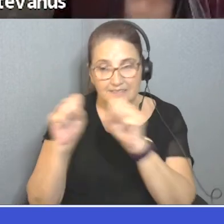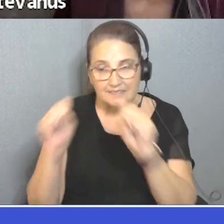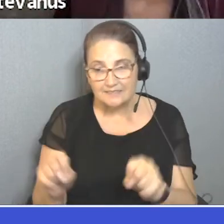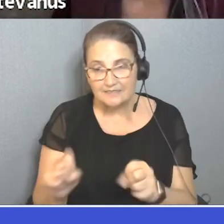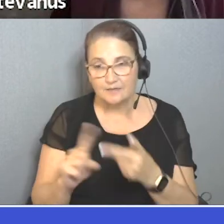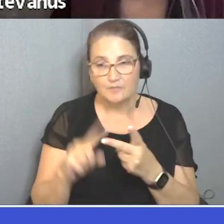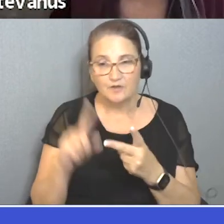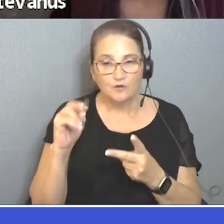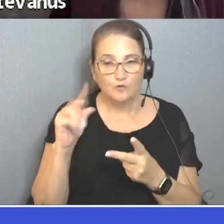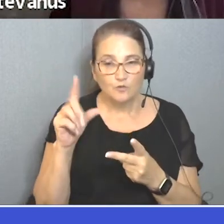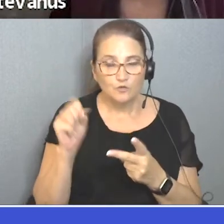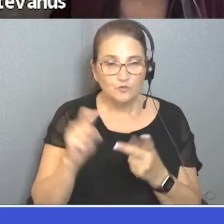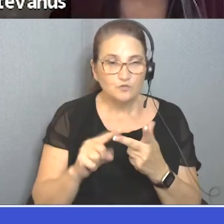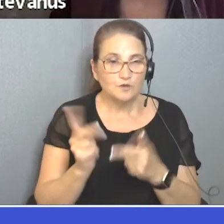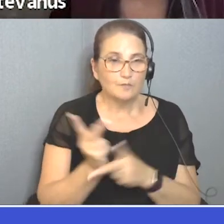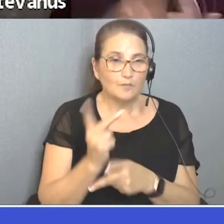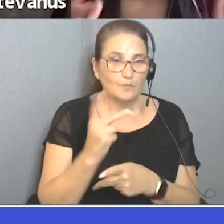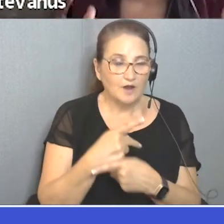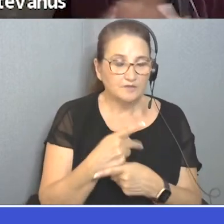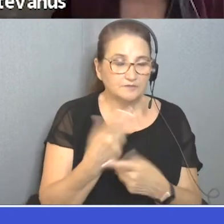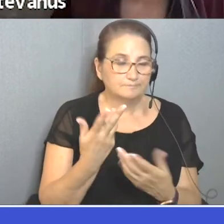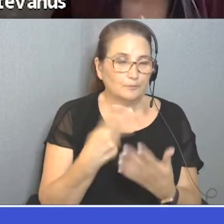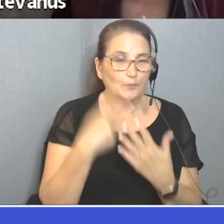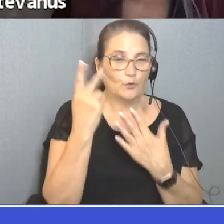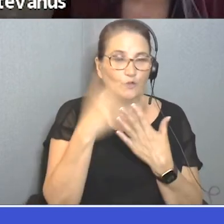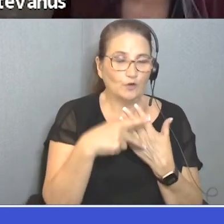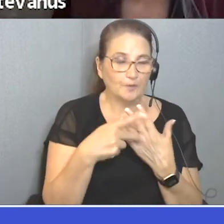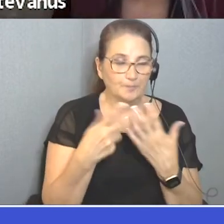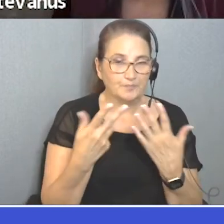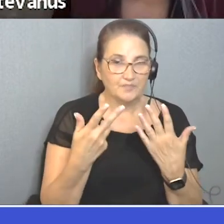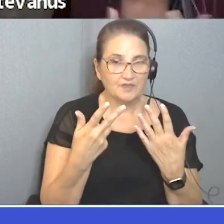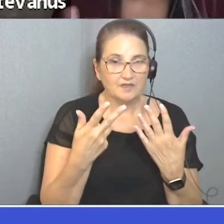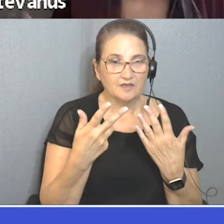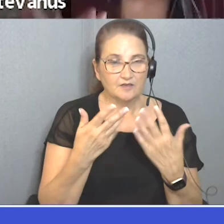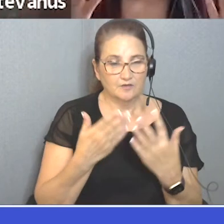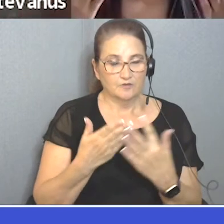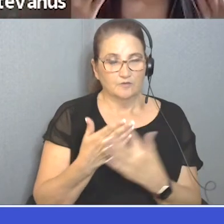redesigning systems, tools, products,